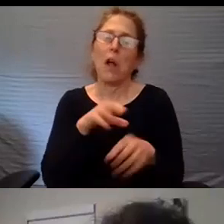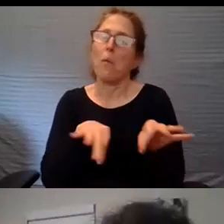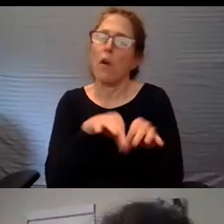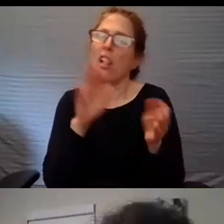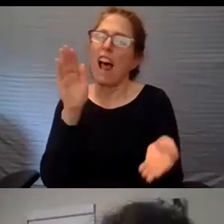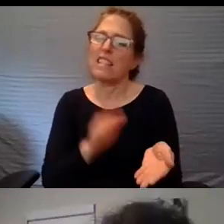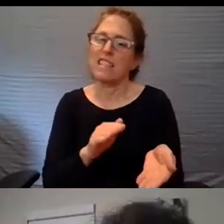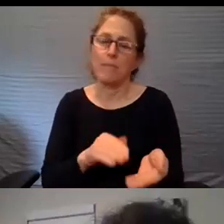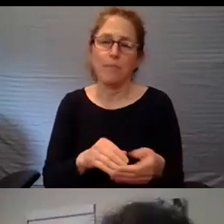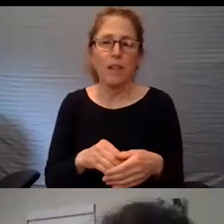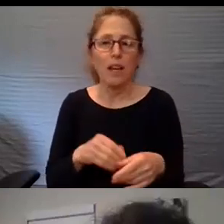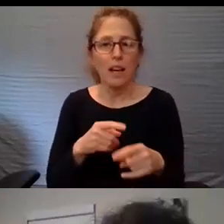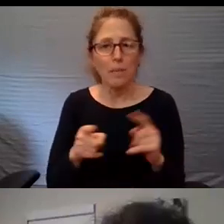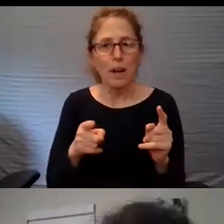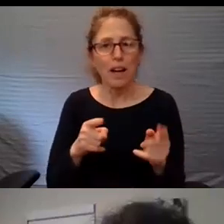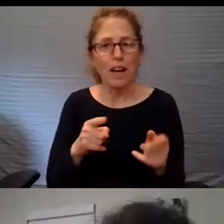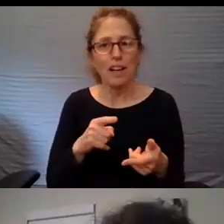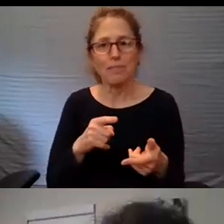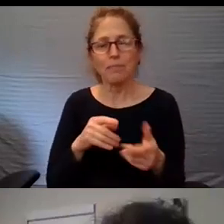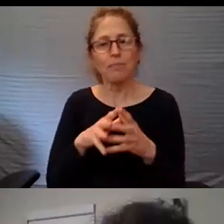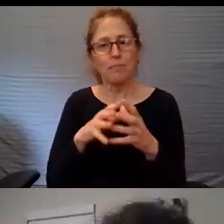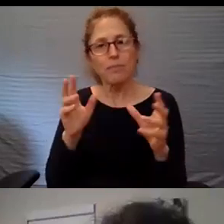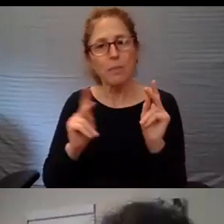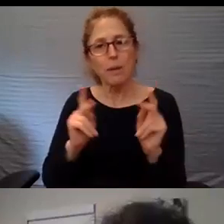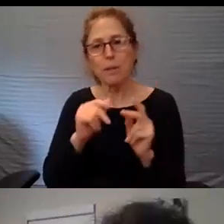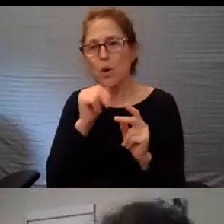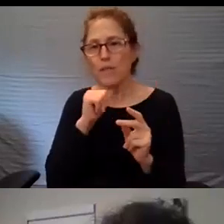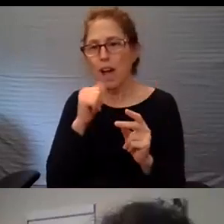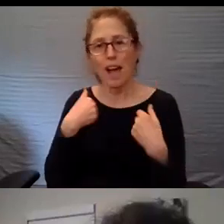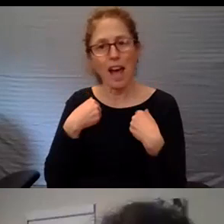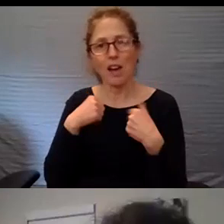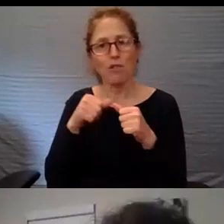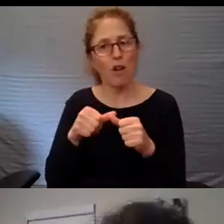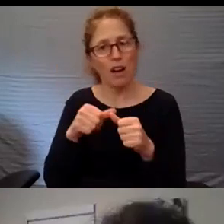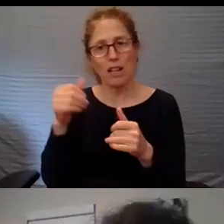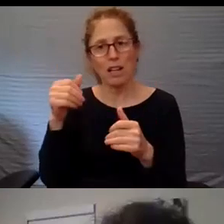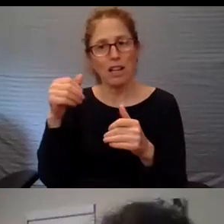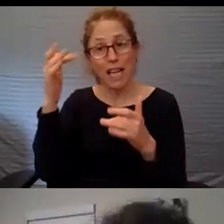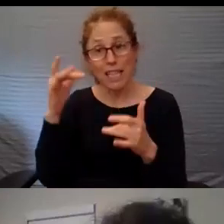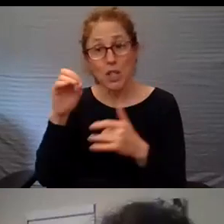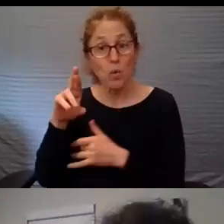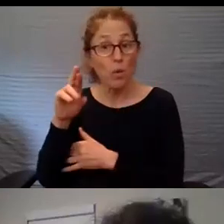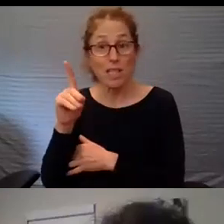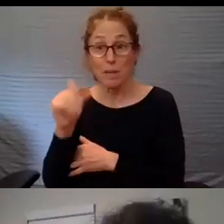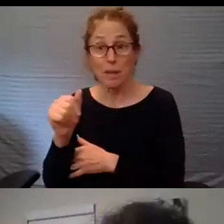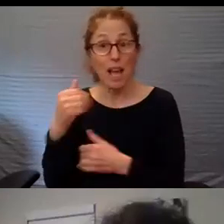some who have not faced chronic illness or disability in life are having a really hard time grappling